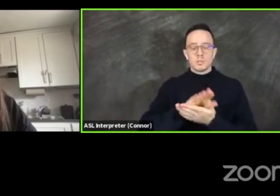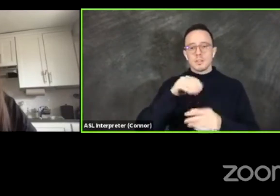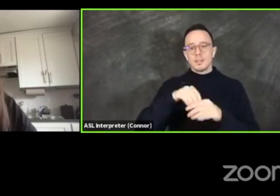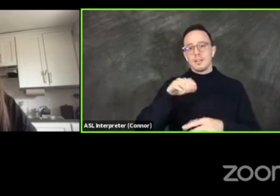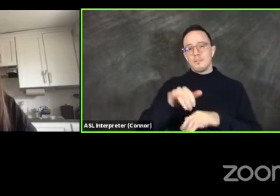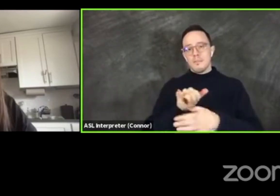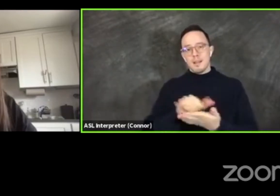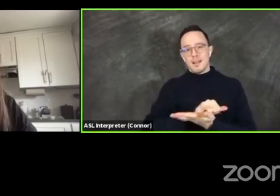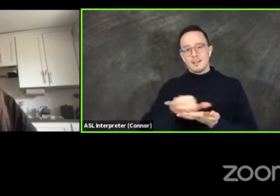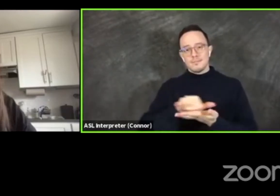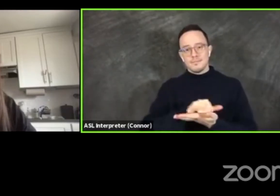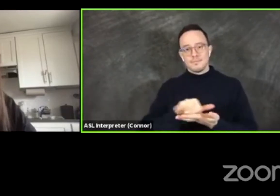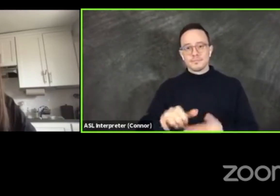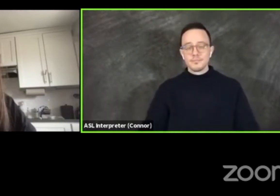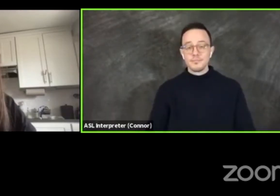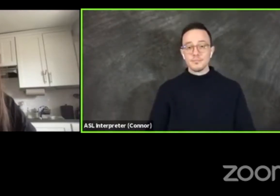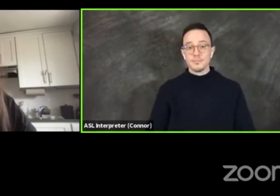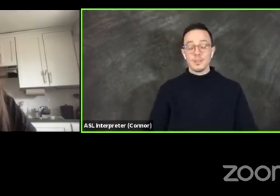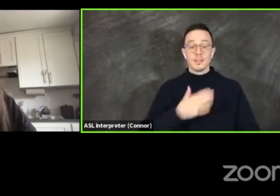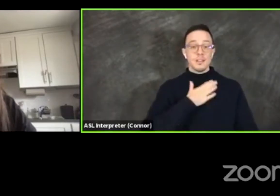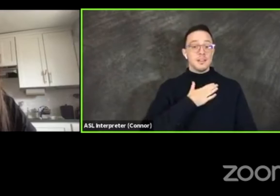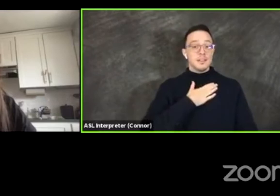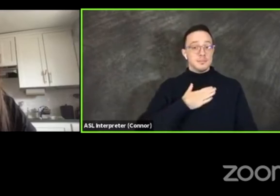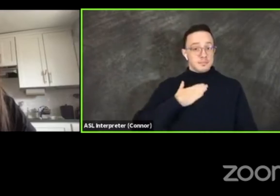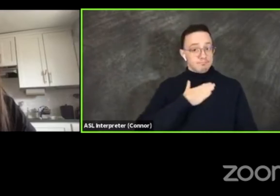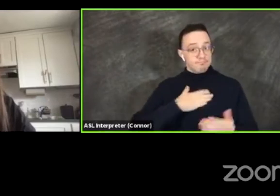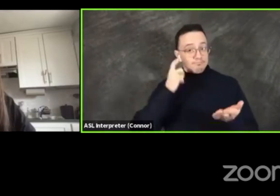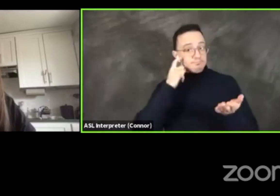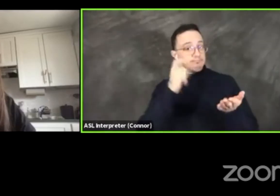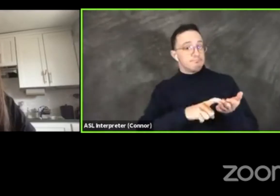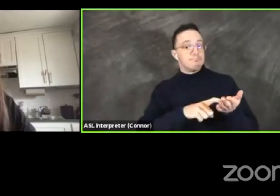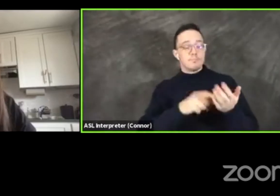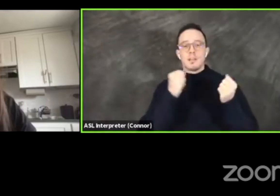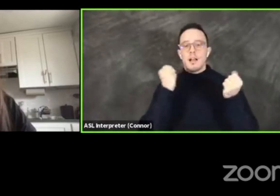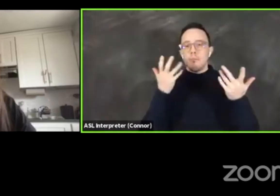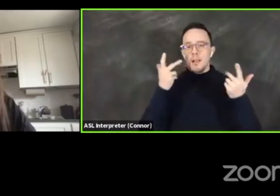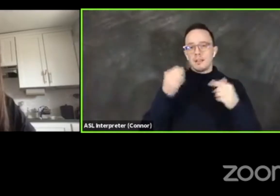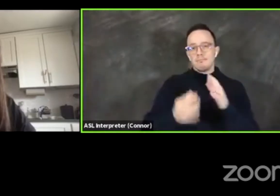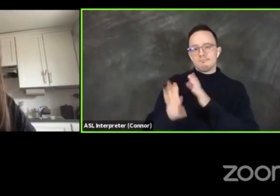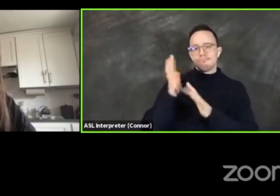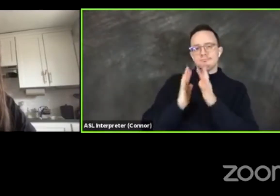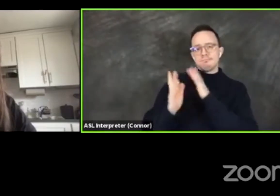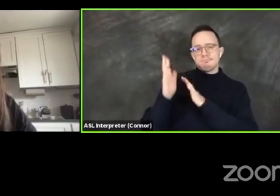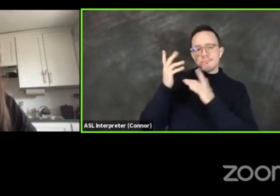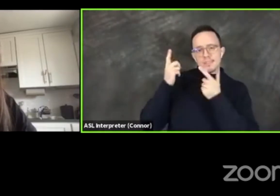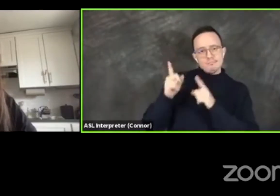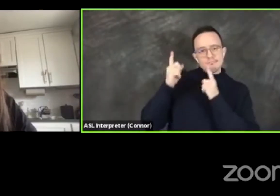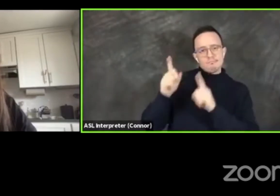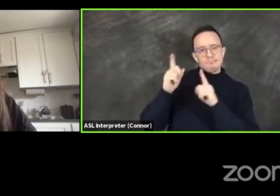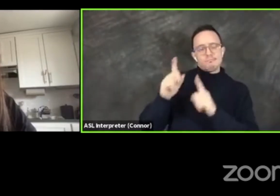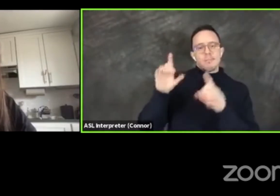TO RECOGNIZE AND REFLECT ON THE CENTURIES OF VIOLENCE, DISPLACEMENT, FORCED MIGRATION,